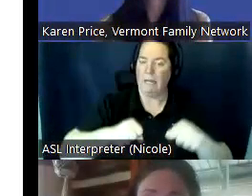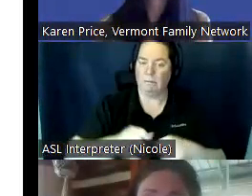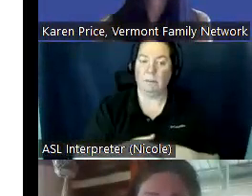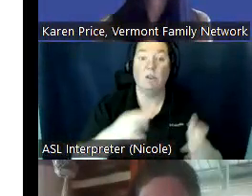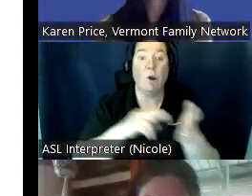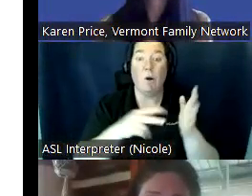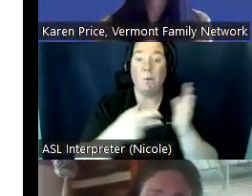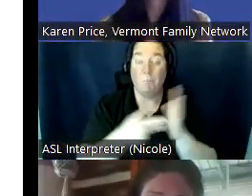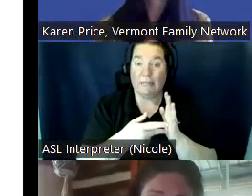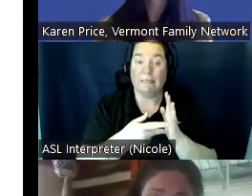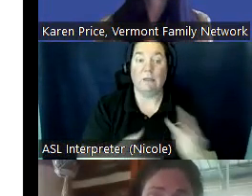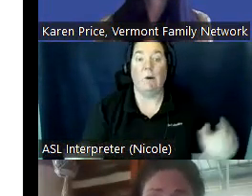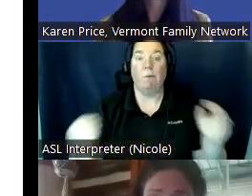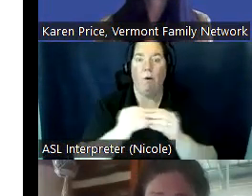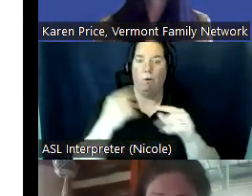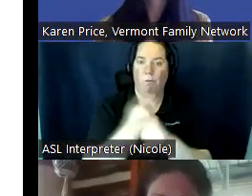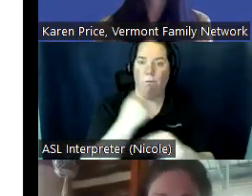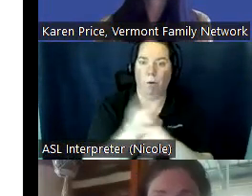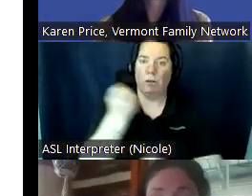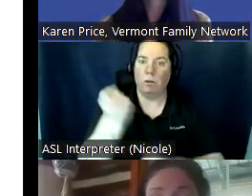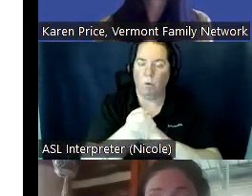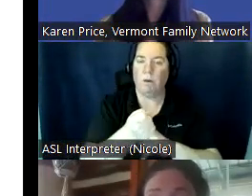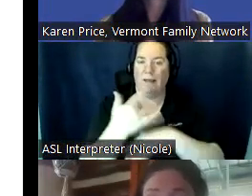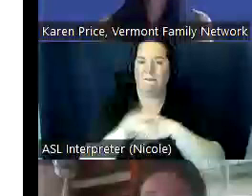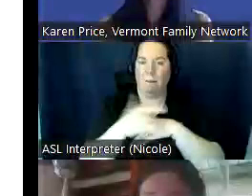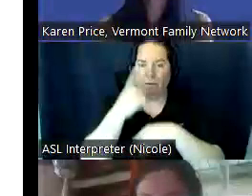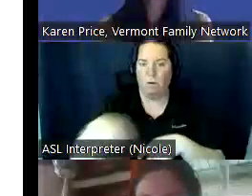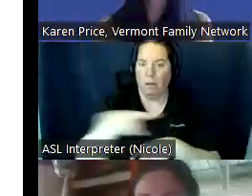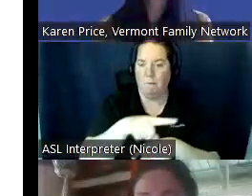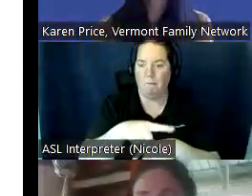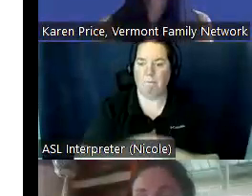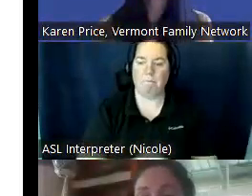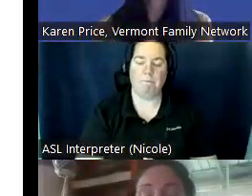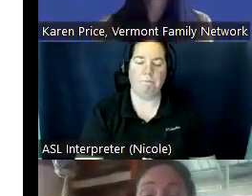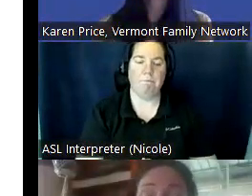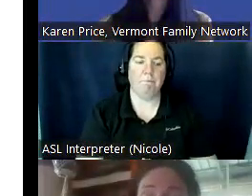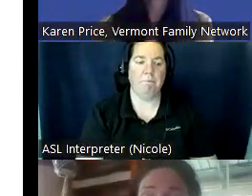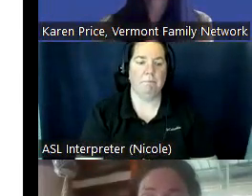of more timely and appropriate supports and services for students in need. It is predicted